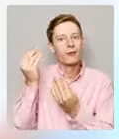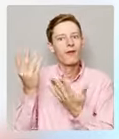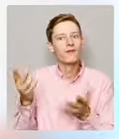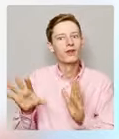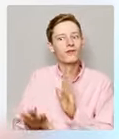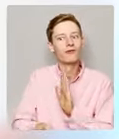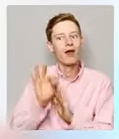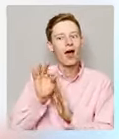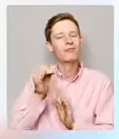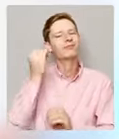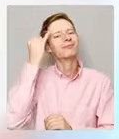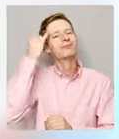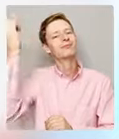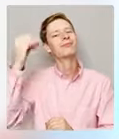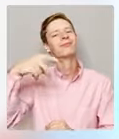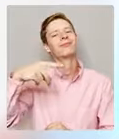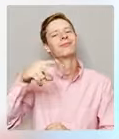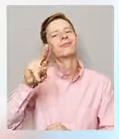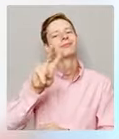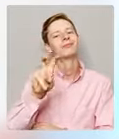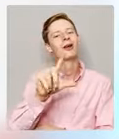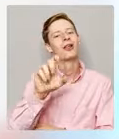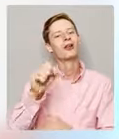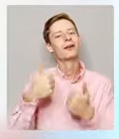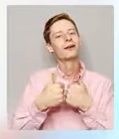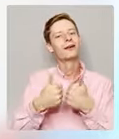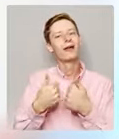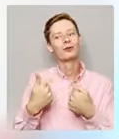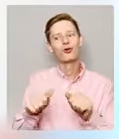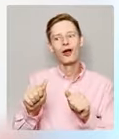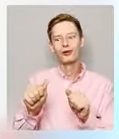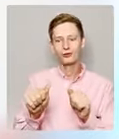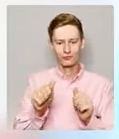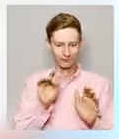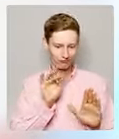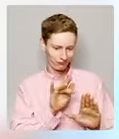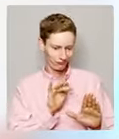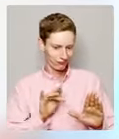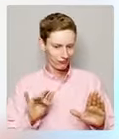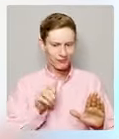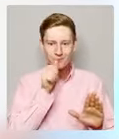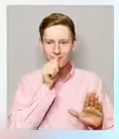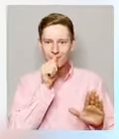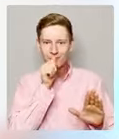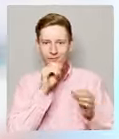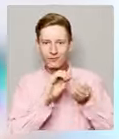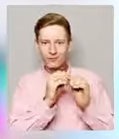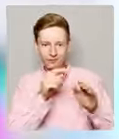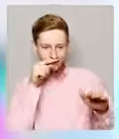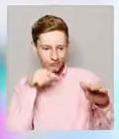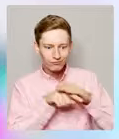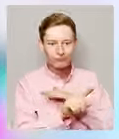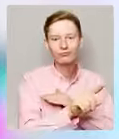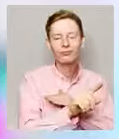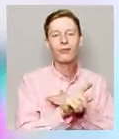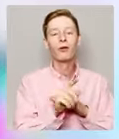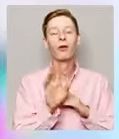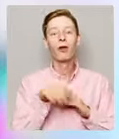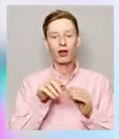Imagine you have a puzzle game where the user needs to enter a passcode into a realistic number pad. The numbers are all spaced closer together,